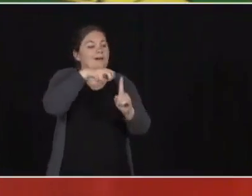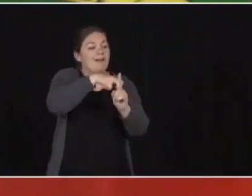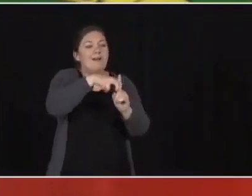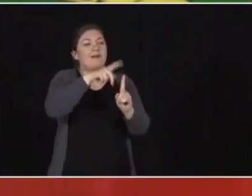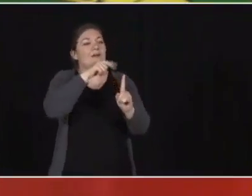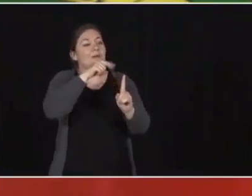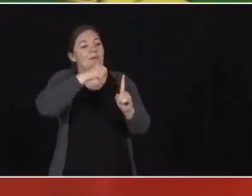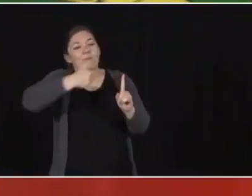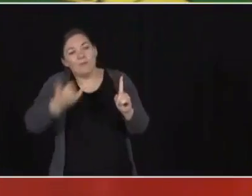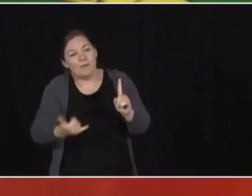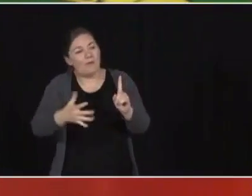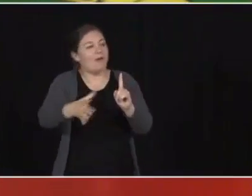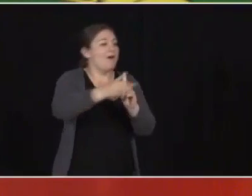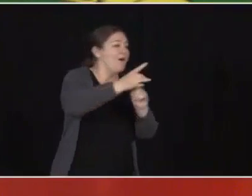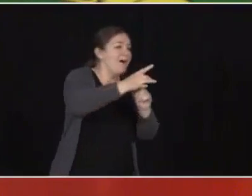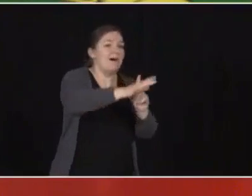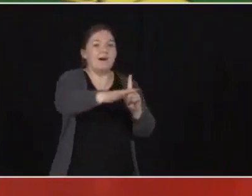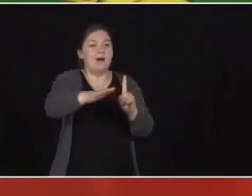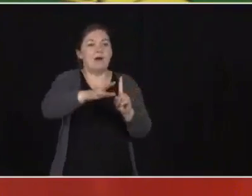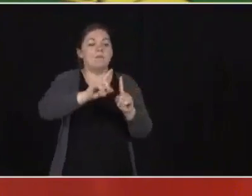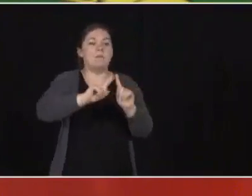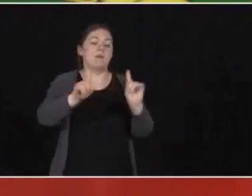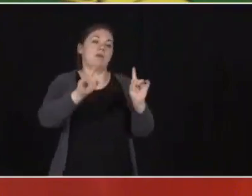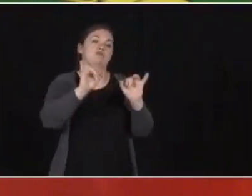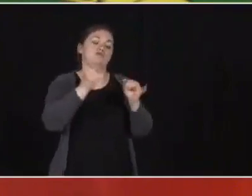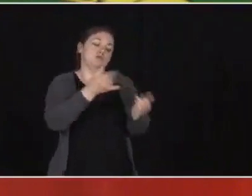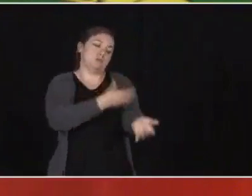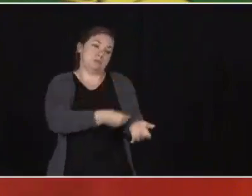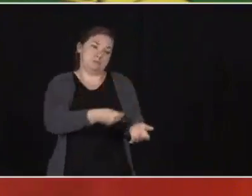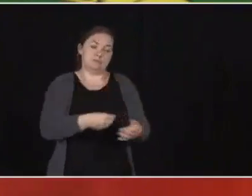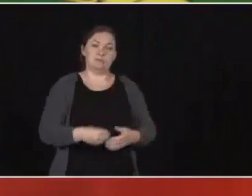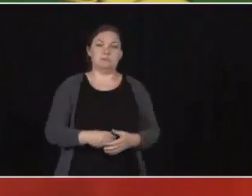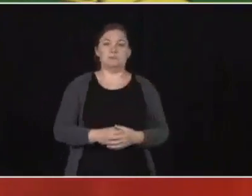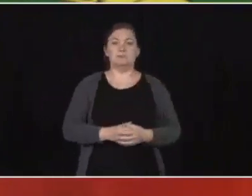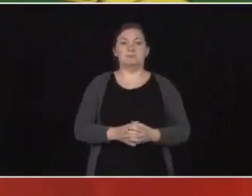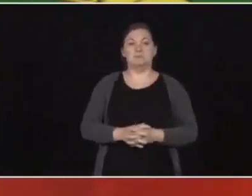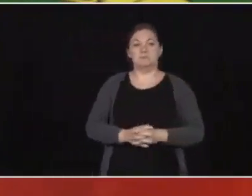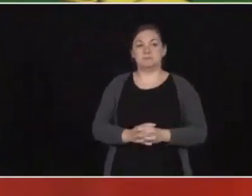Looking at getting the virus at any point or who might have it at any point.